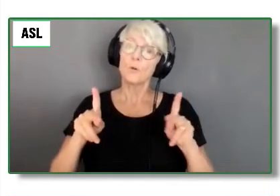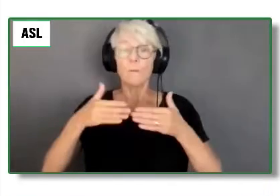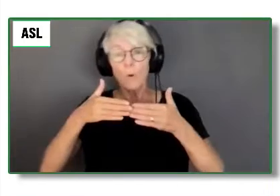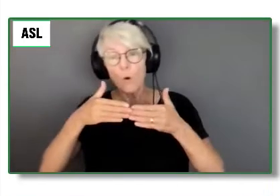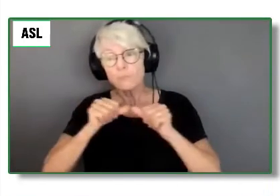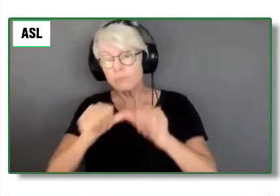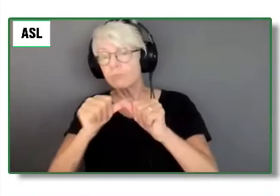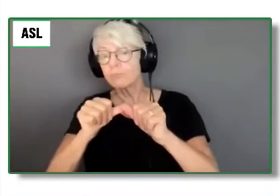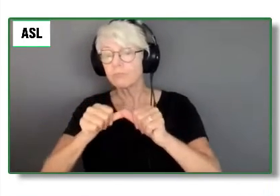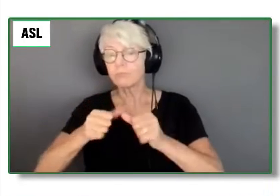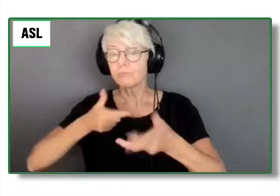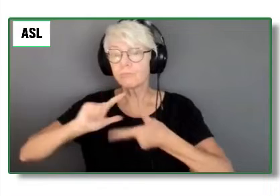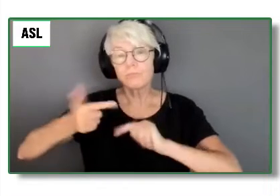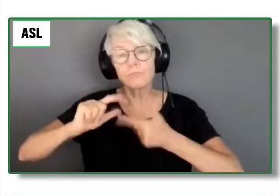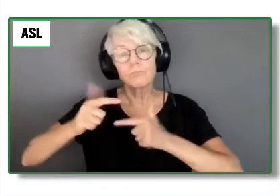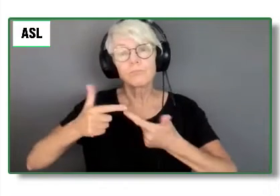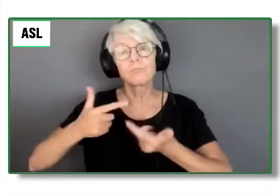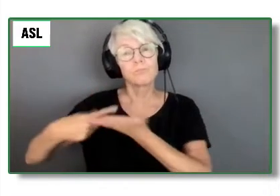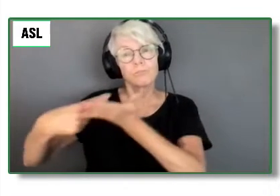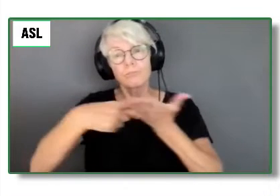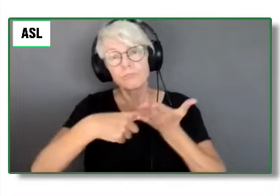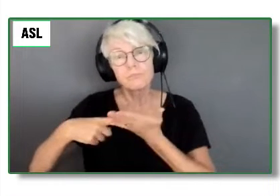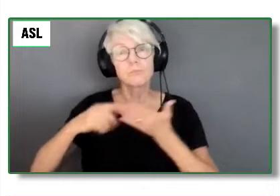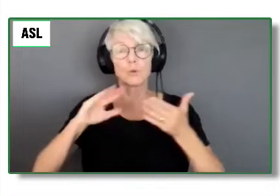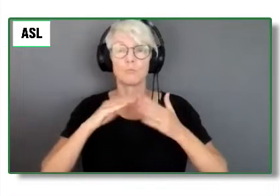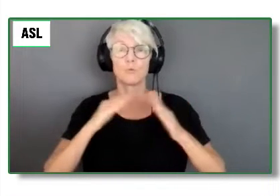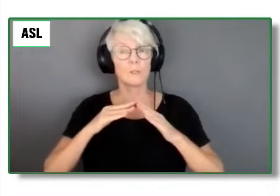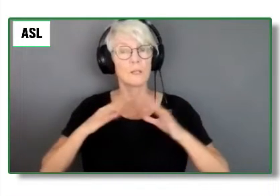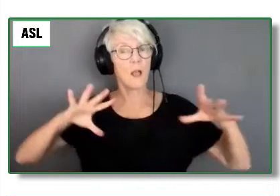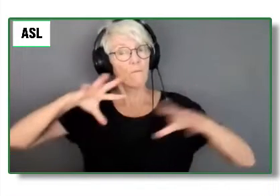community engagement. Nothing about us,